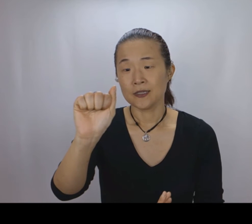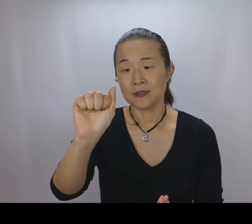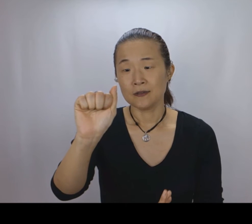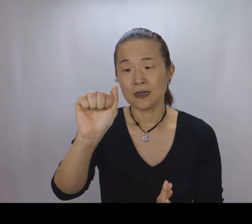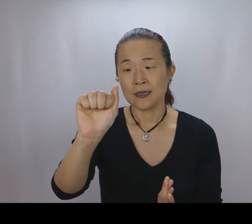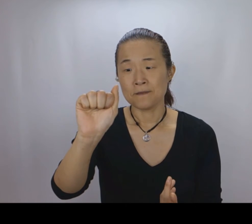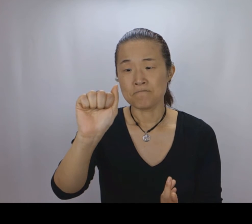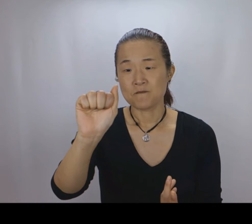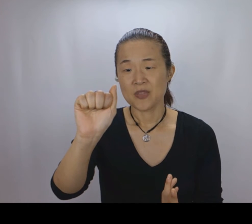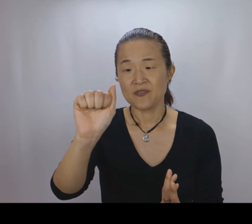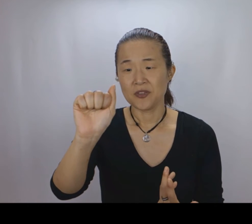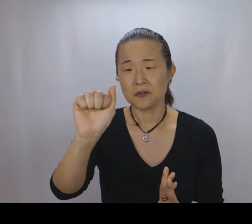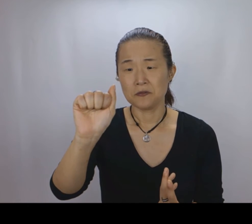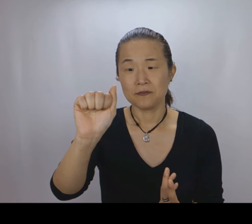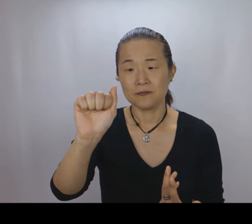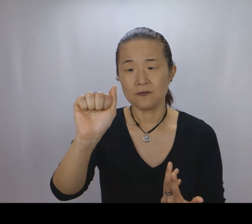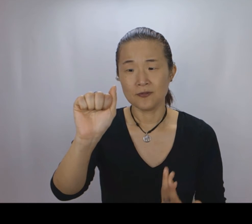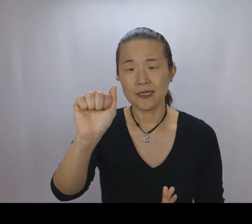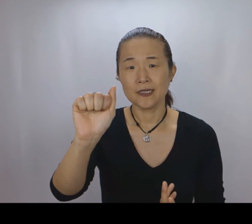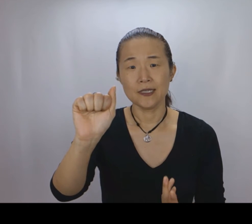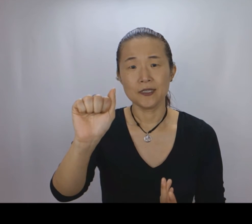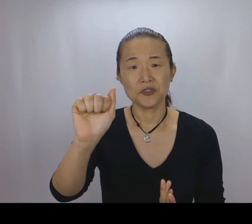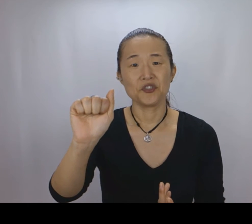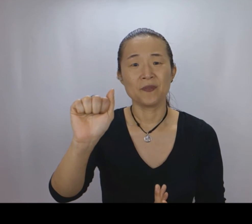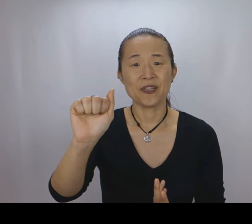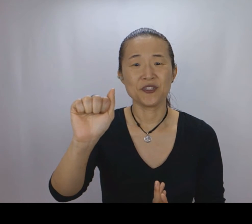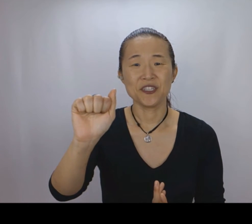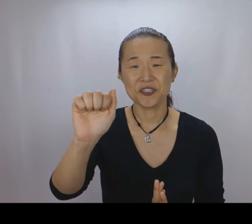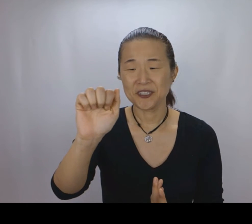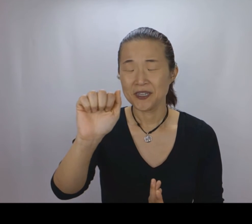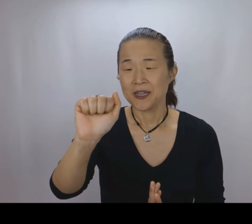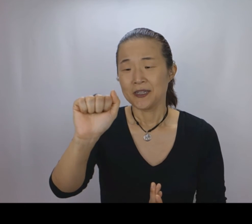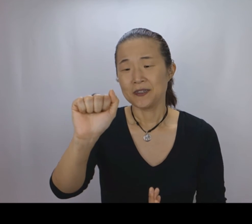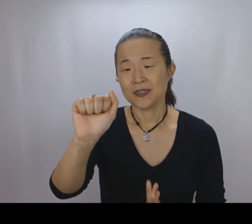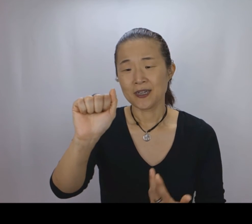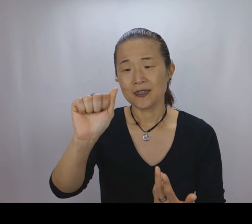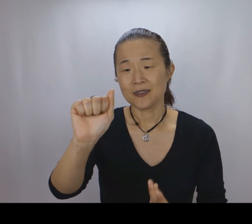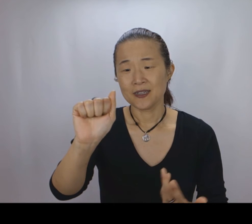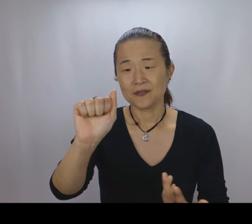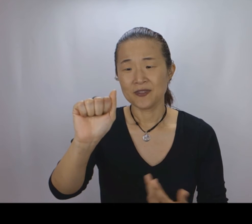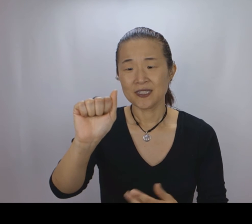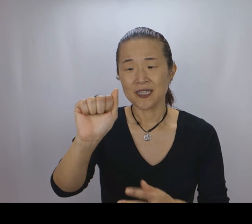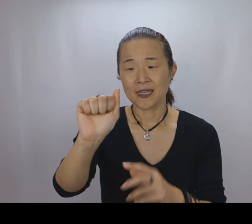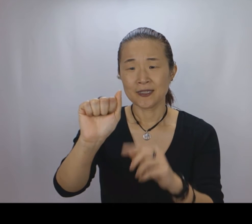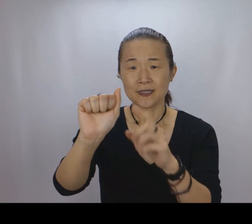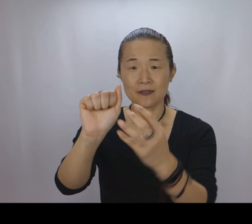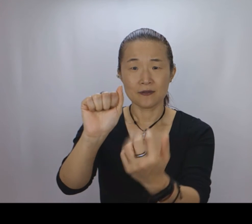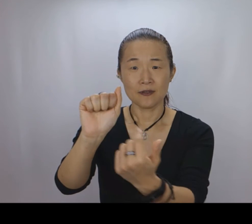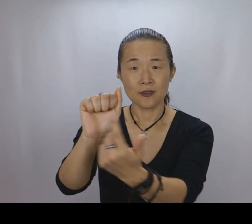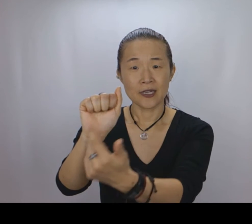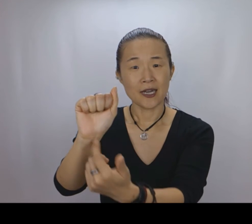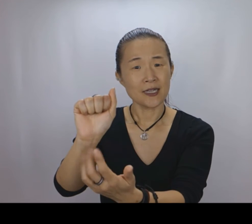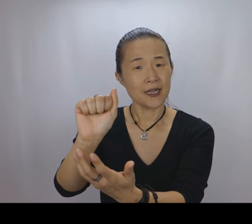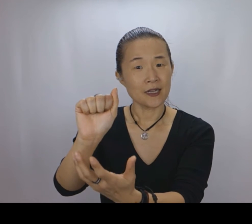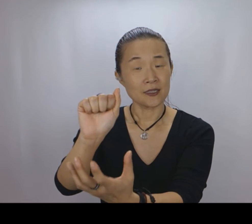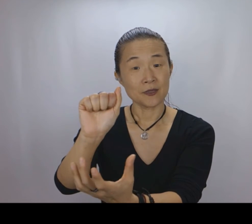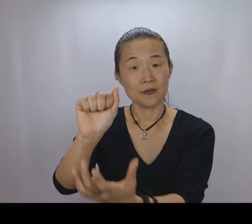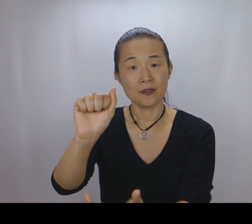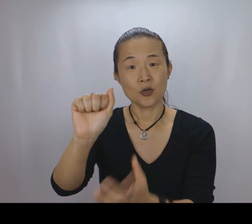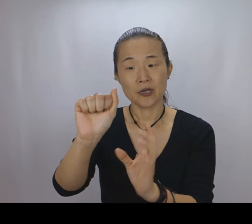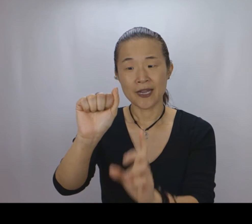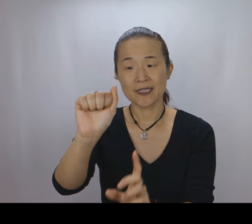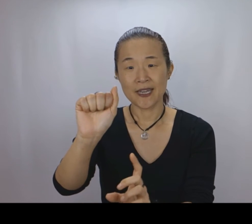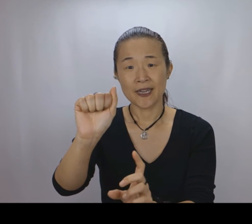and so if you really use your imagination you can kind of think of this as looking kind of like the lowercase "A"